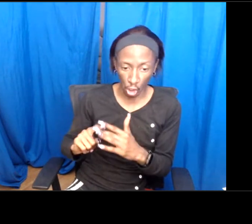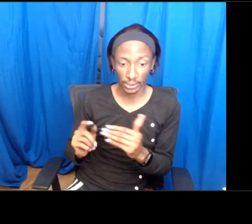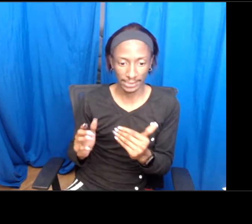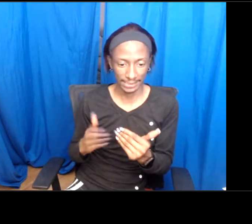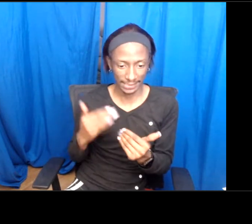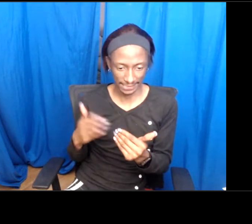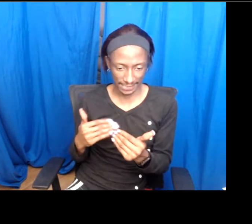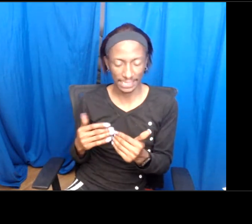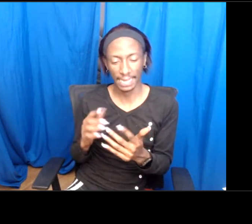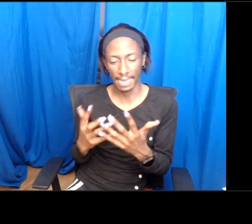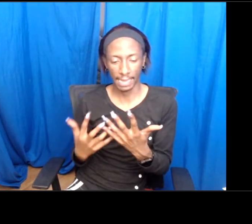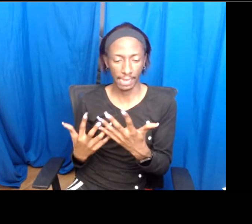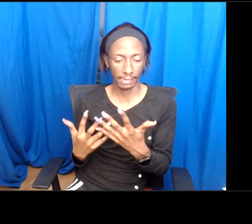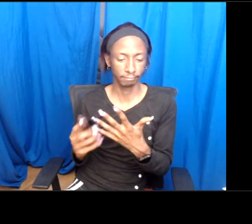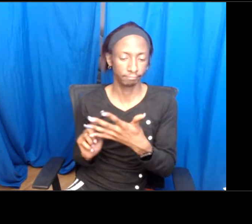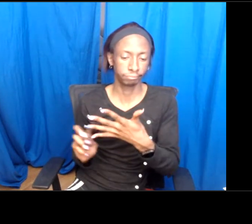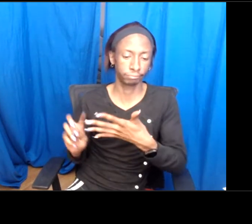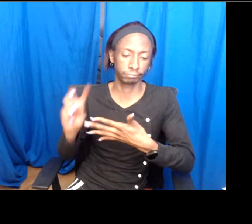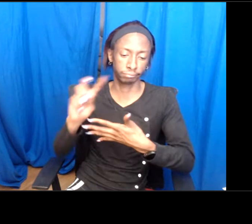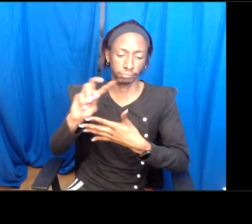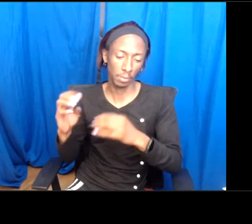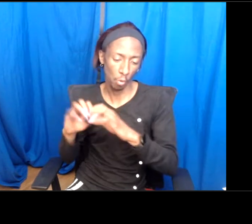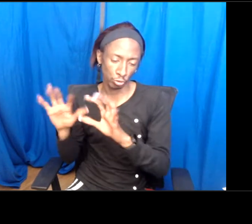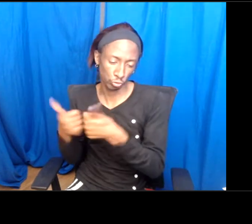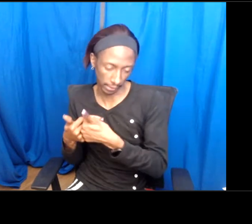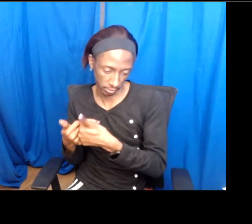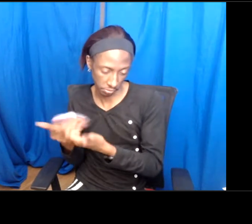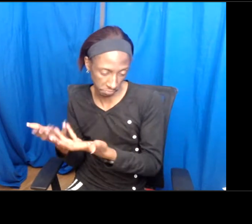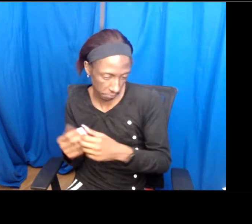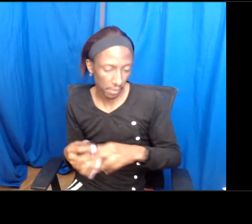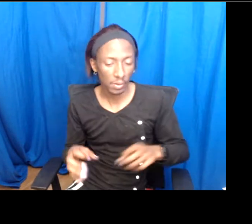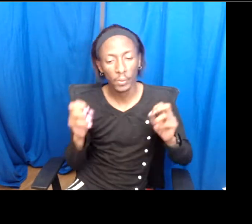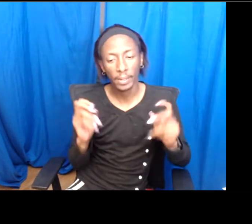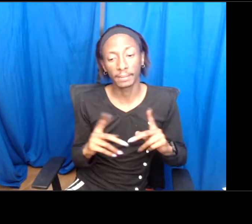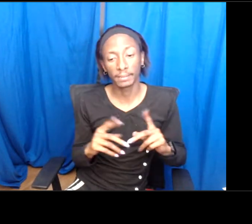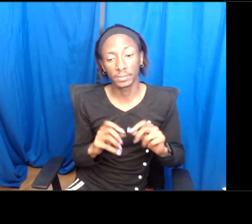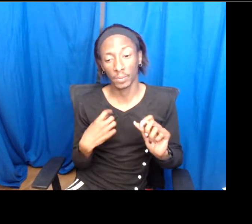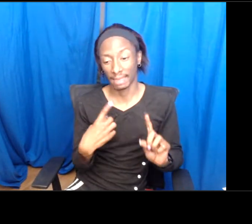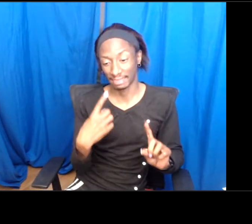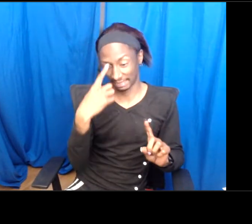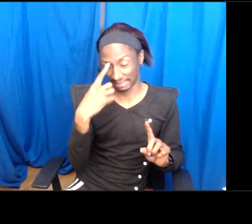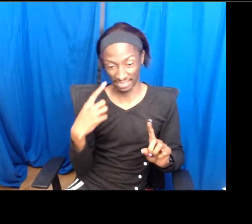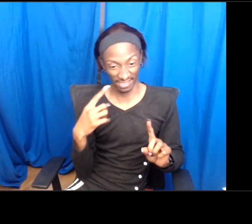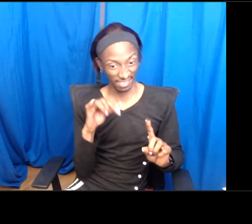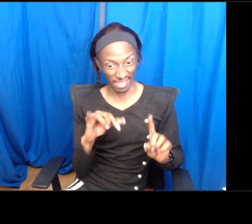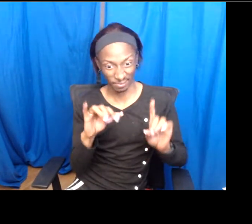your way up to the more challenging one. All right, well I think that was fantastic, Allison.